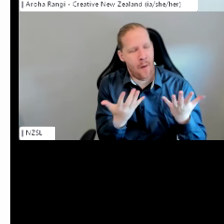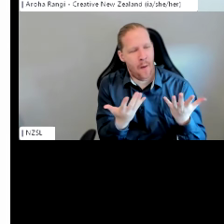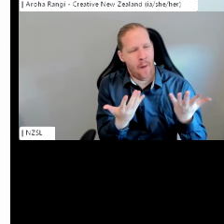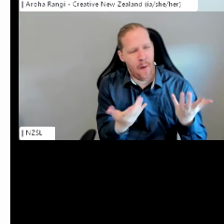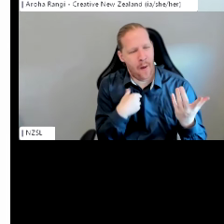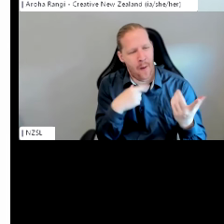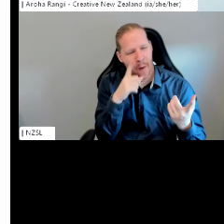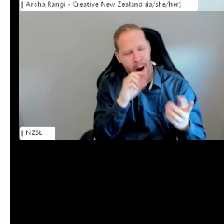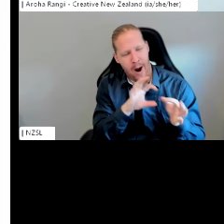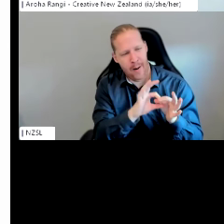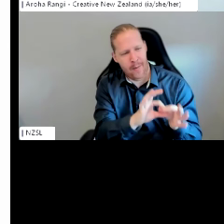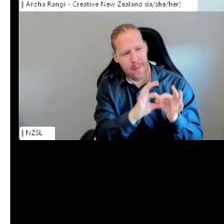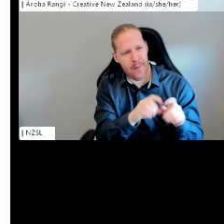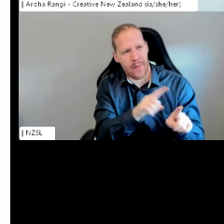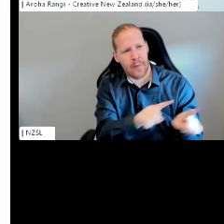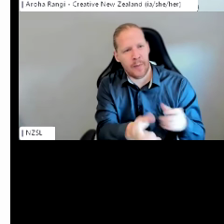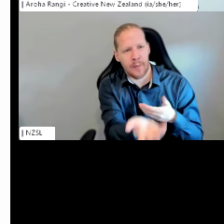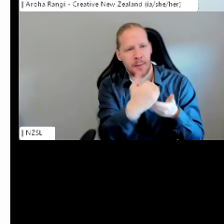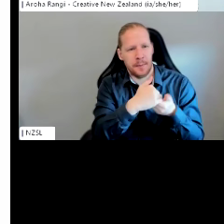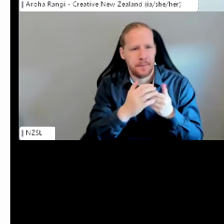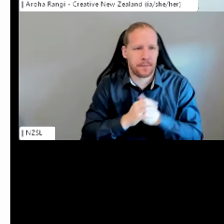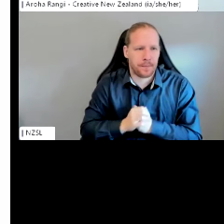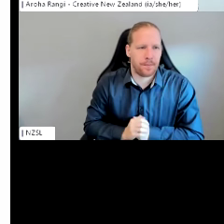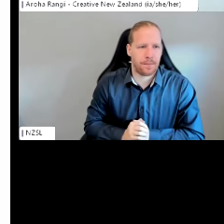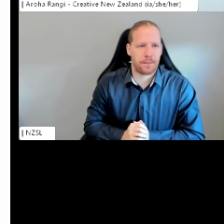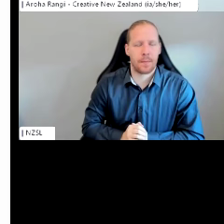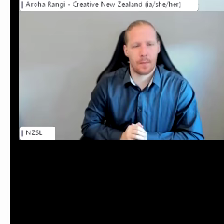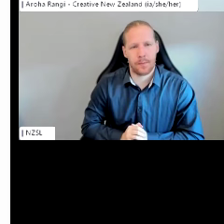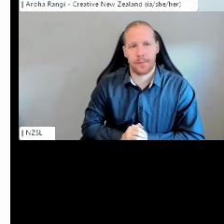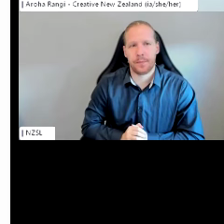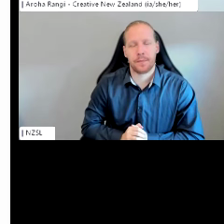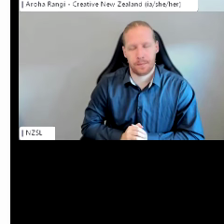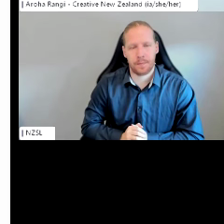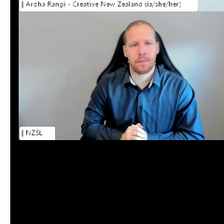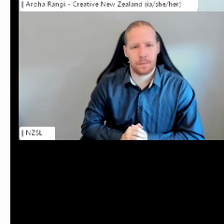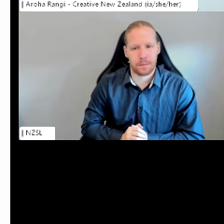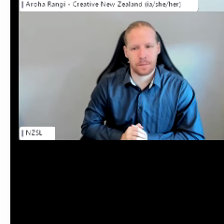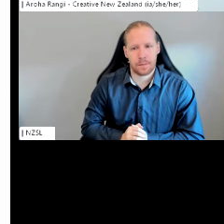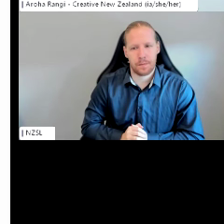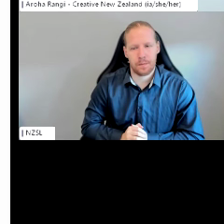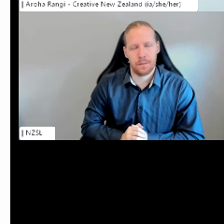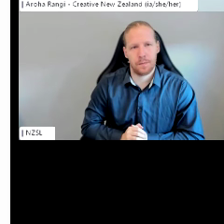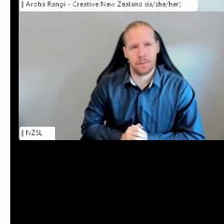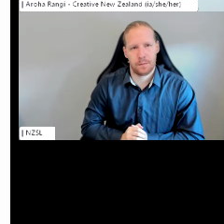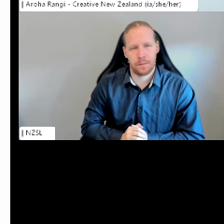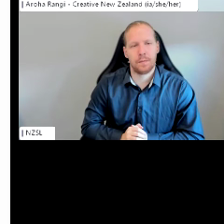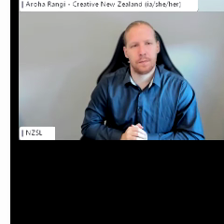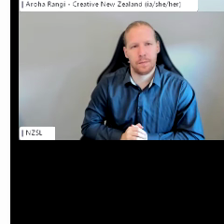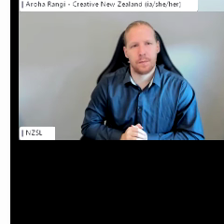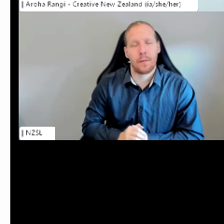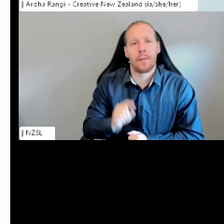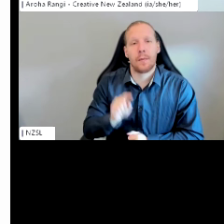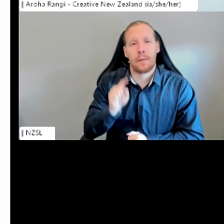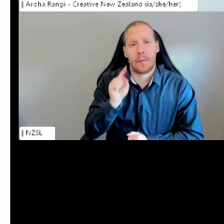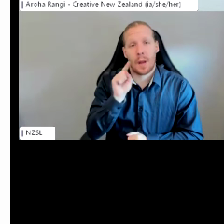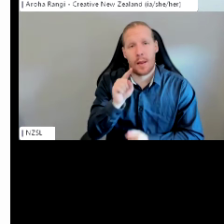um that potential. Um this is really interesting um uh in terms of top information sources. So,